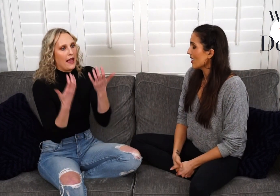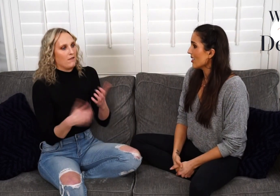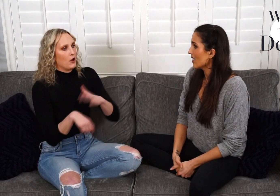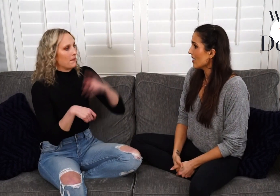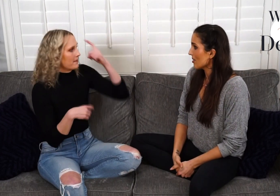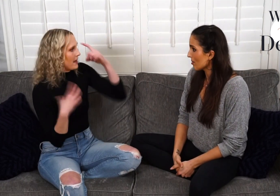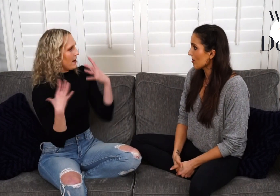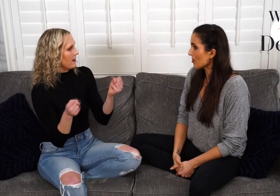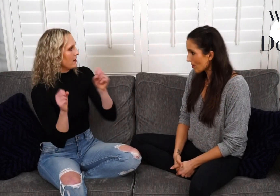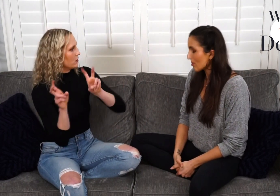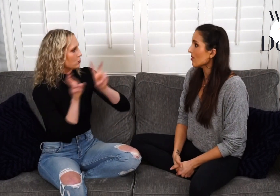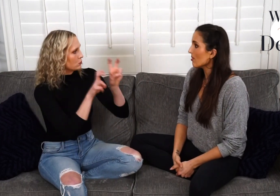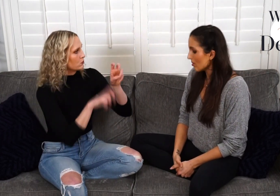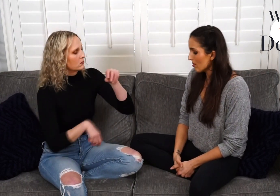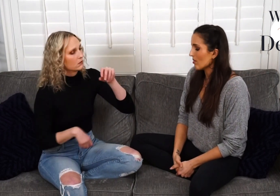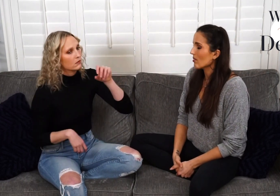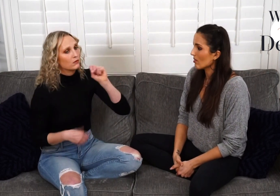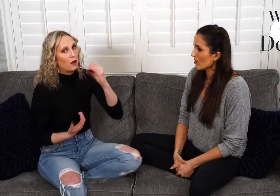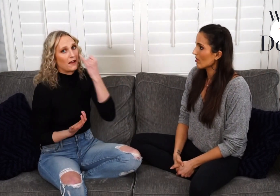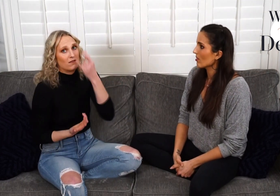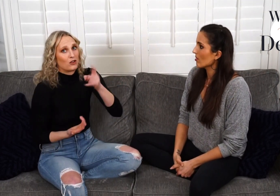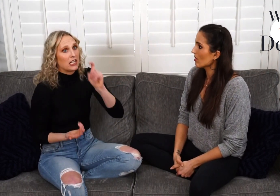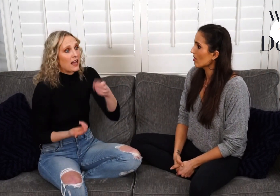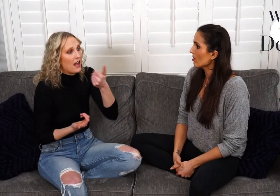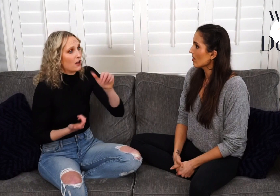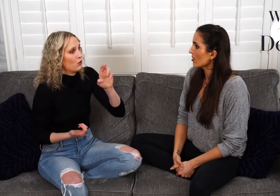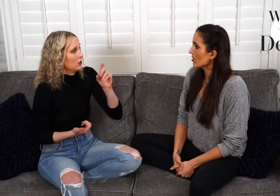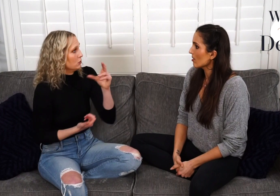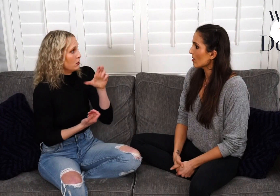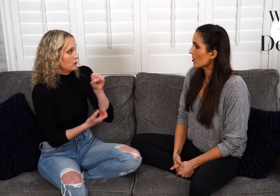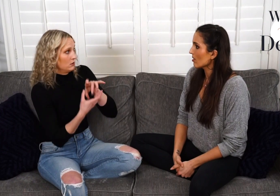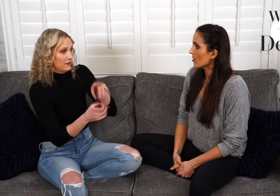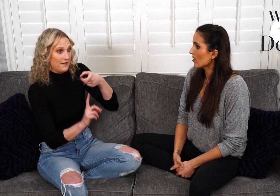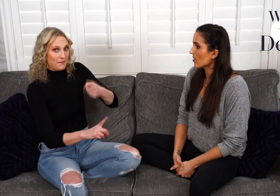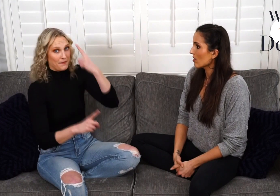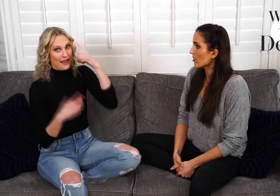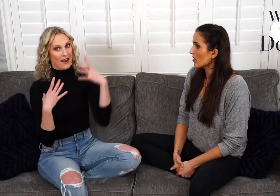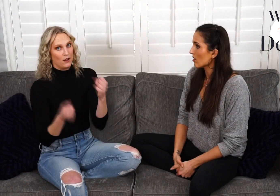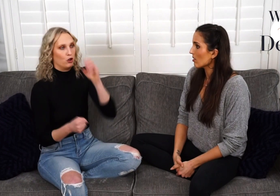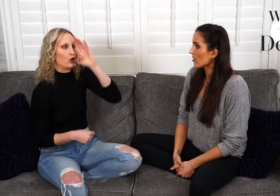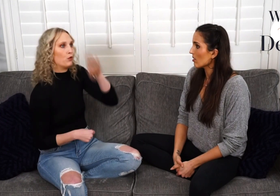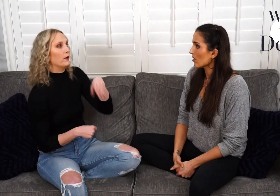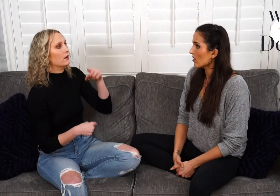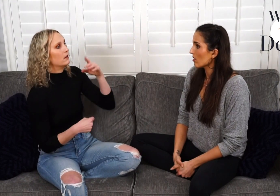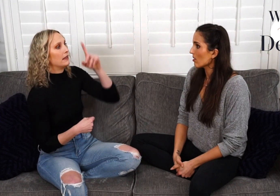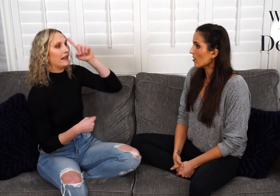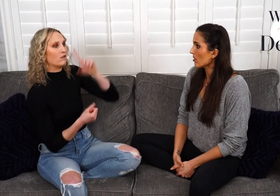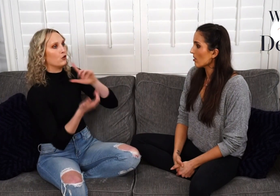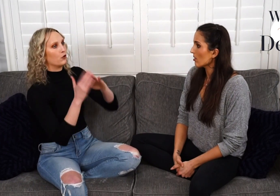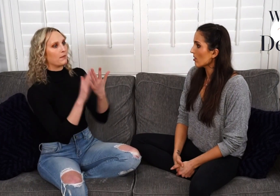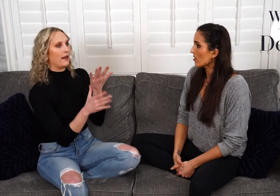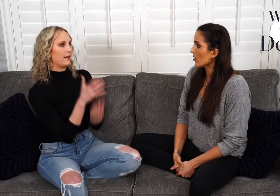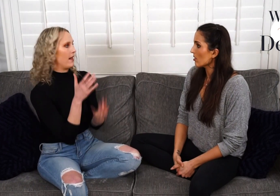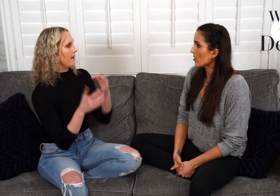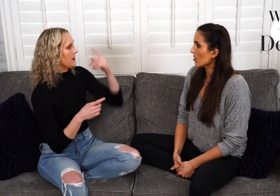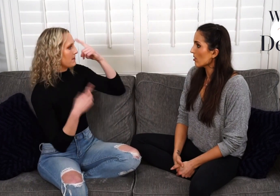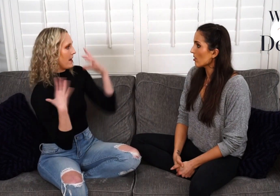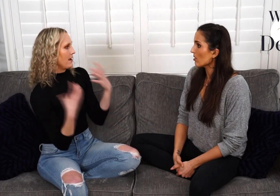topic for mental health. And so if you need any resources regarding mental health matters, I know that the Deaf community lacks a